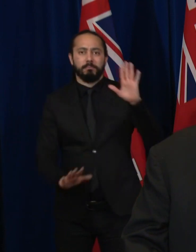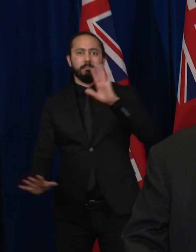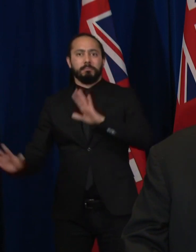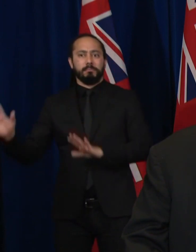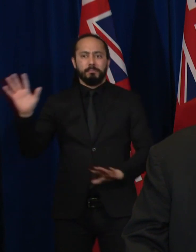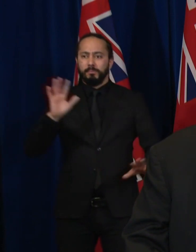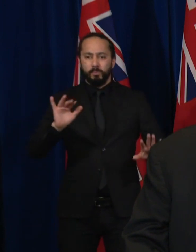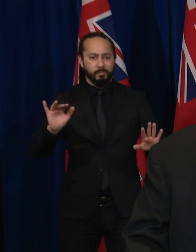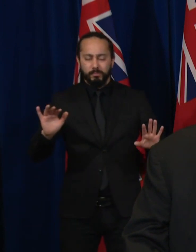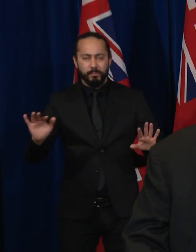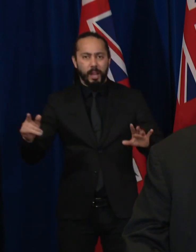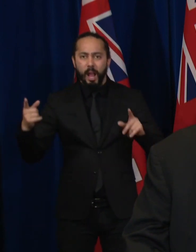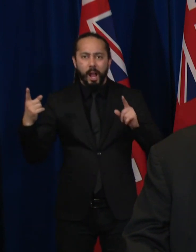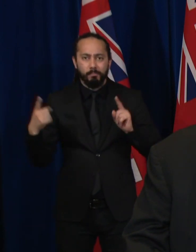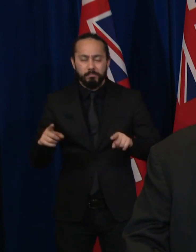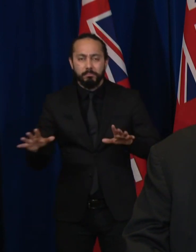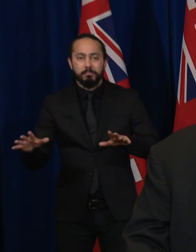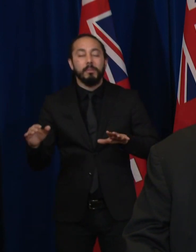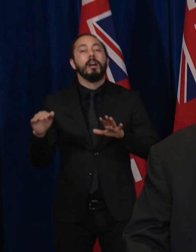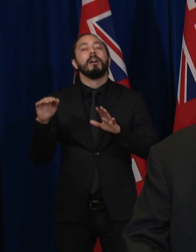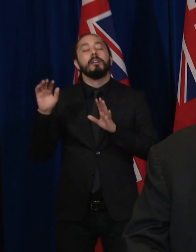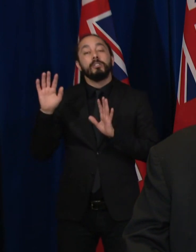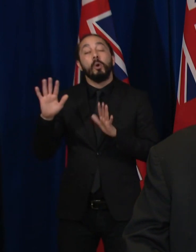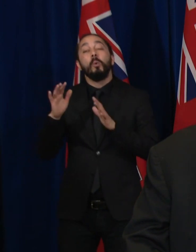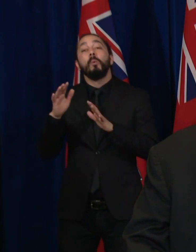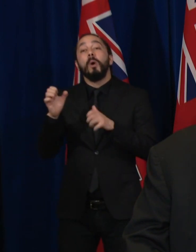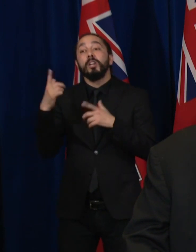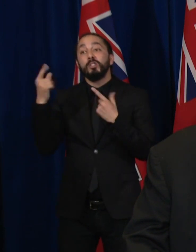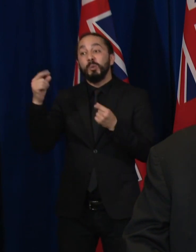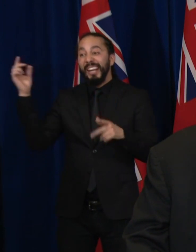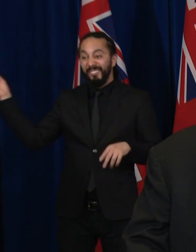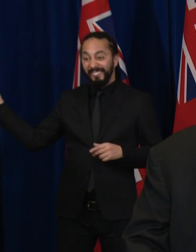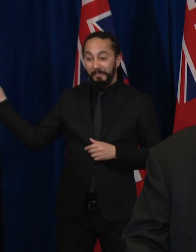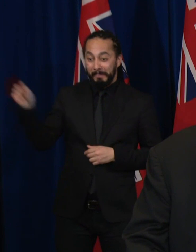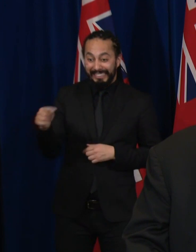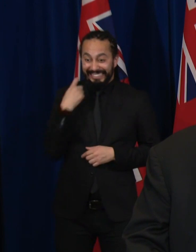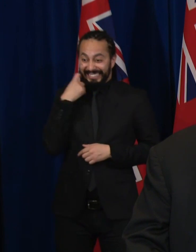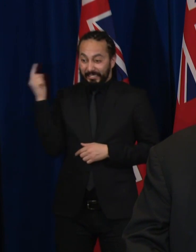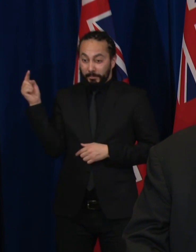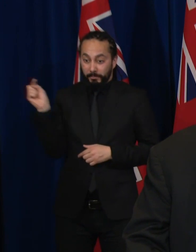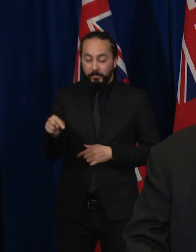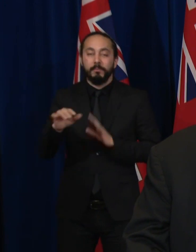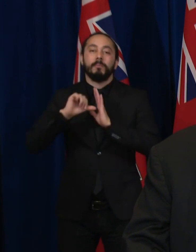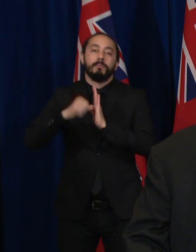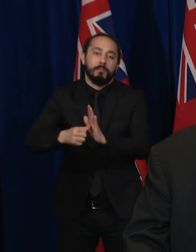it's not business as usual. We just want to reinforce the message from the federal government as well and our